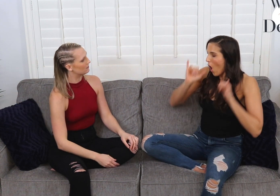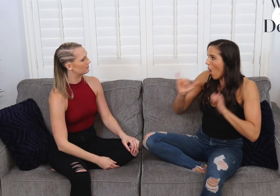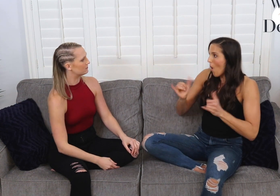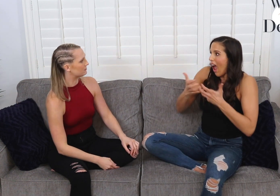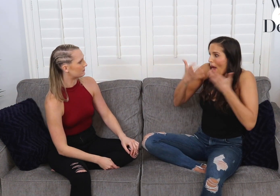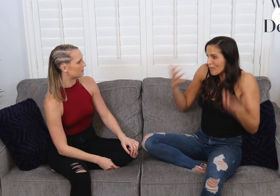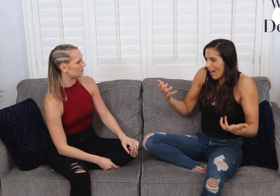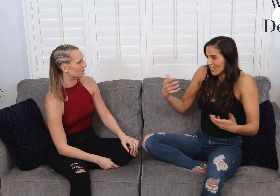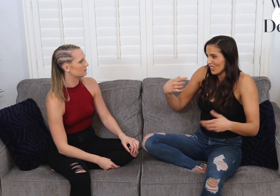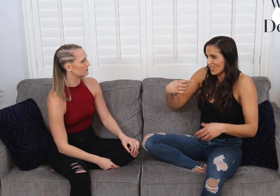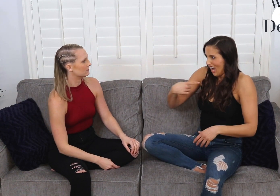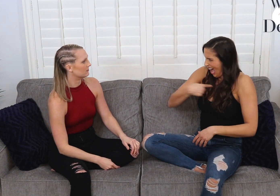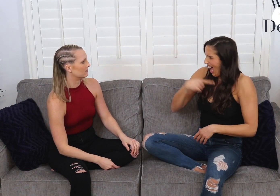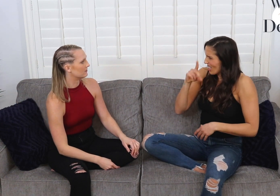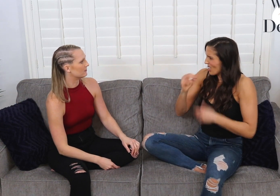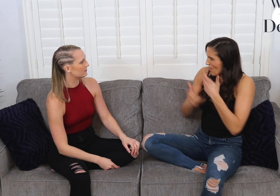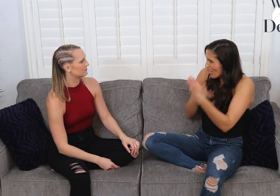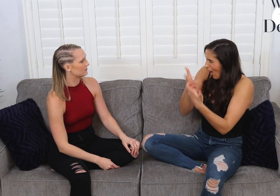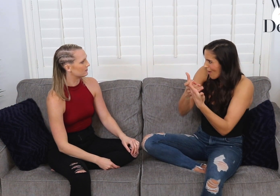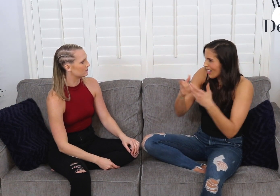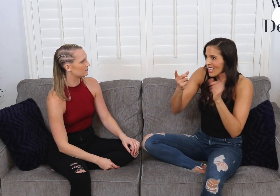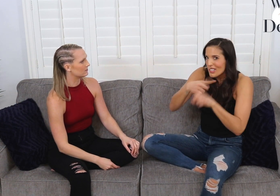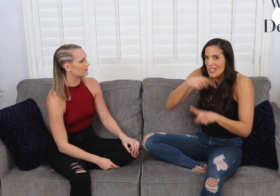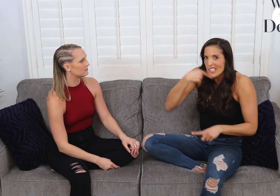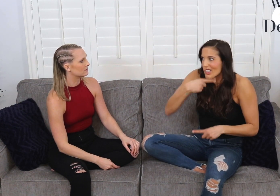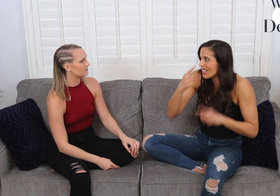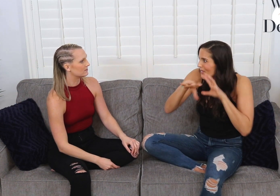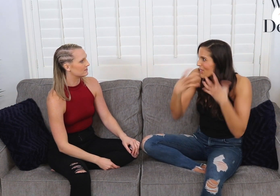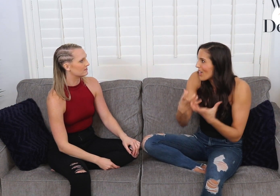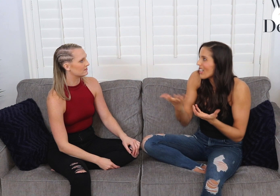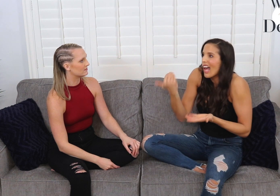I actually accommodate hearing people.